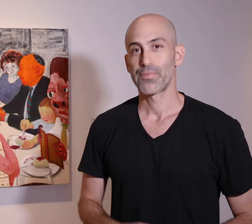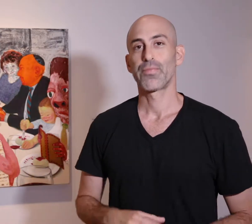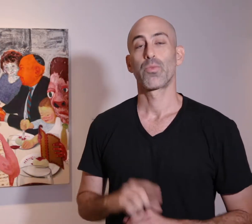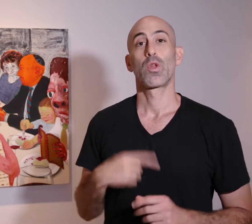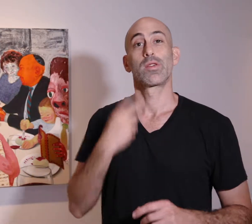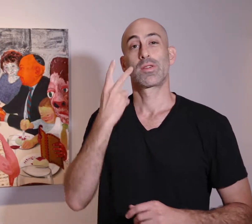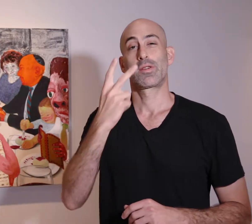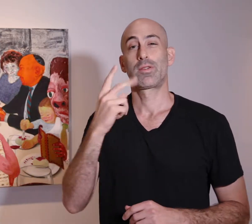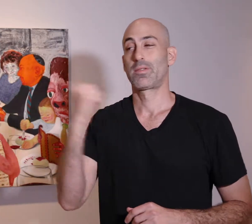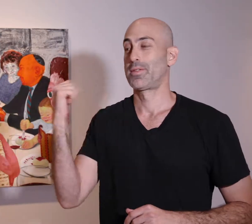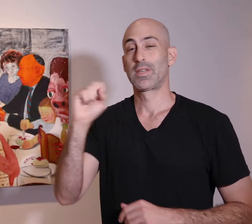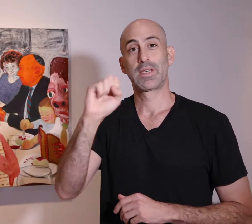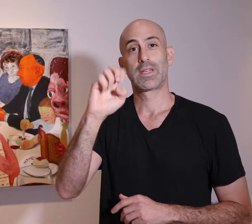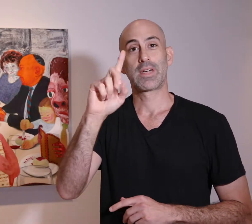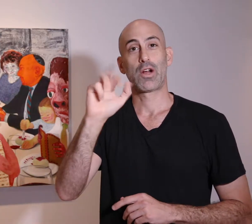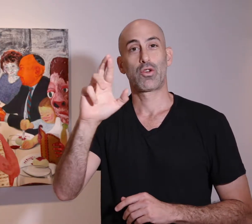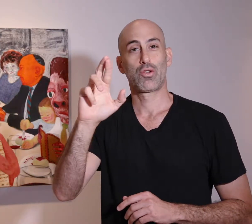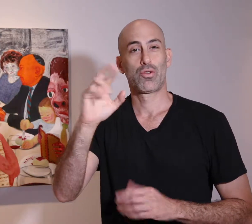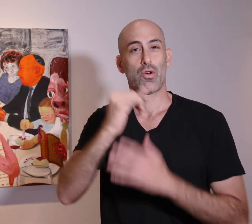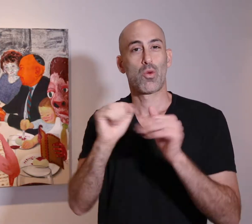When I look at this artwork, titled “Seder,”